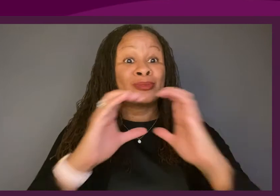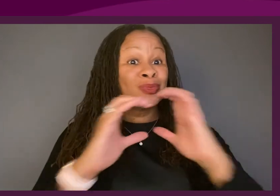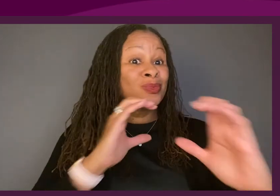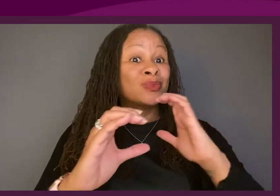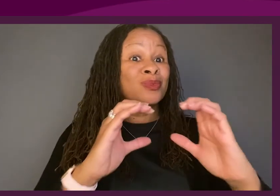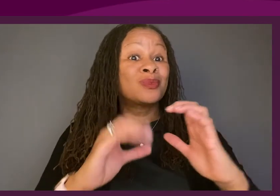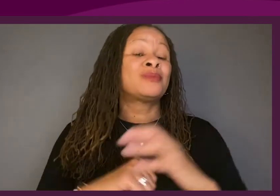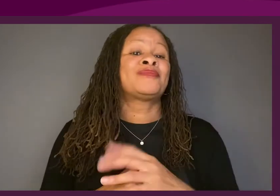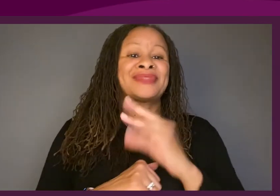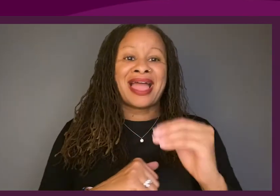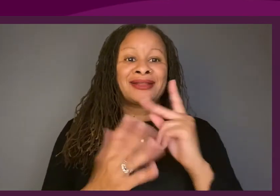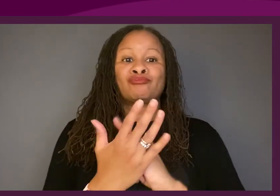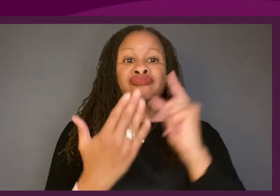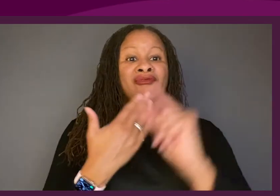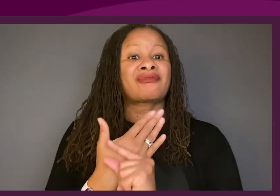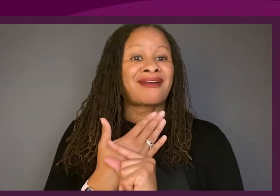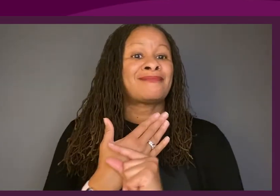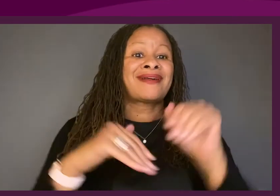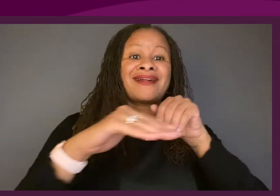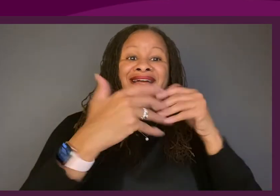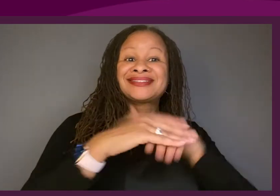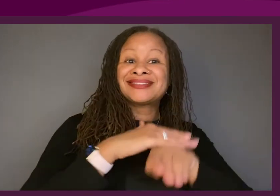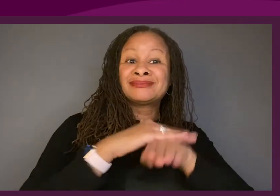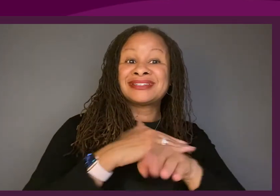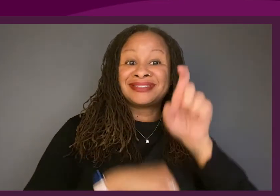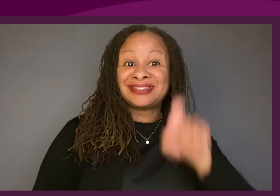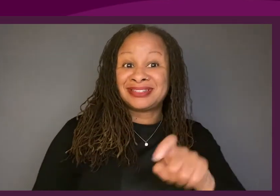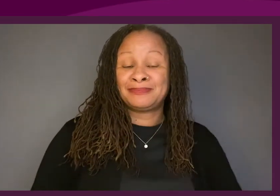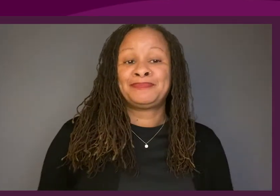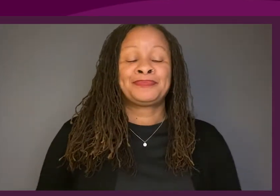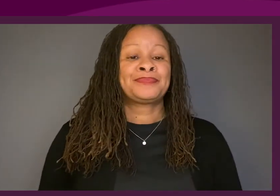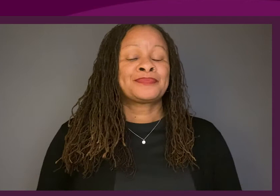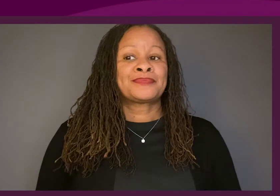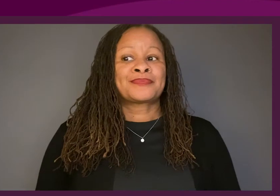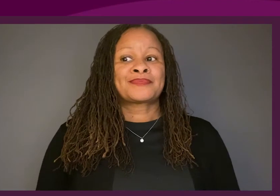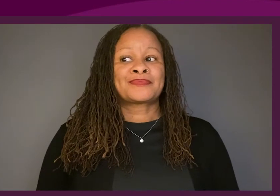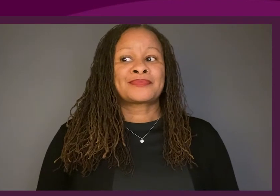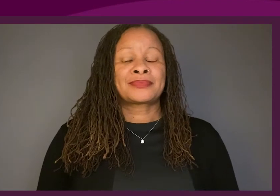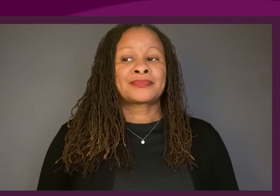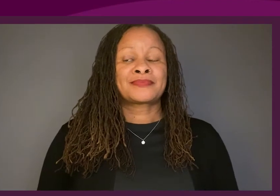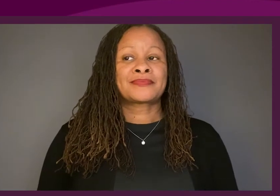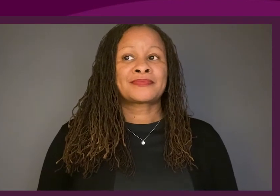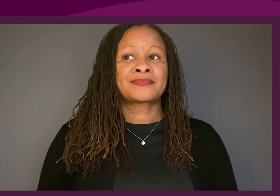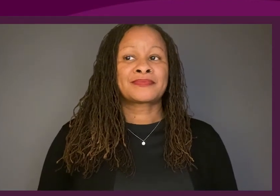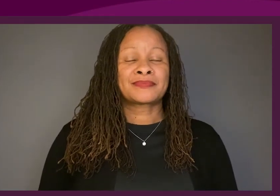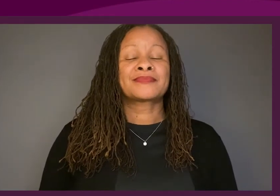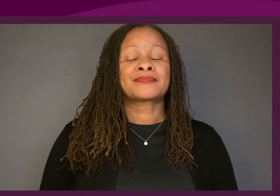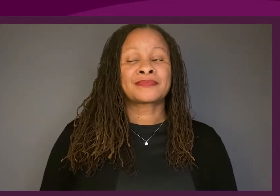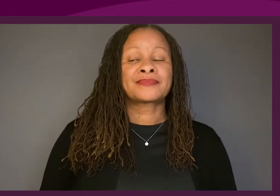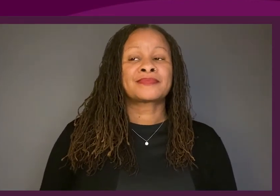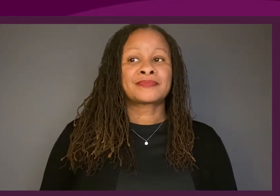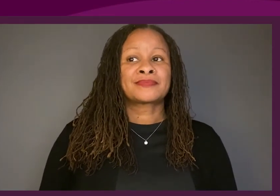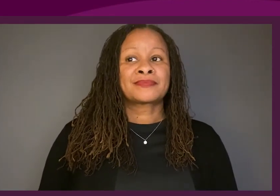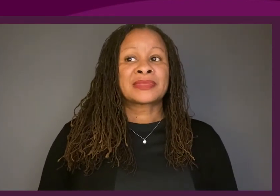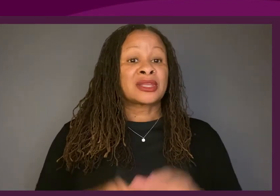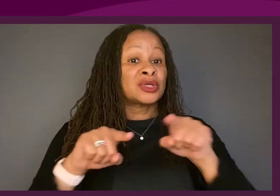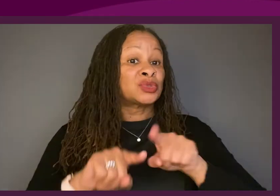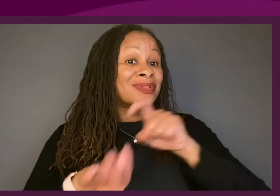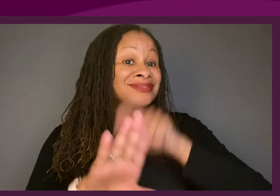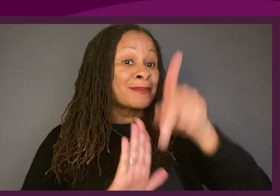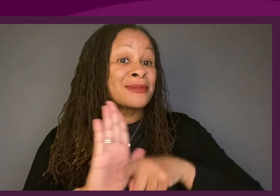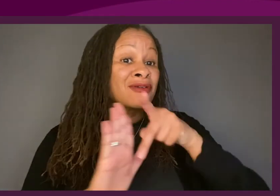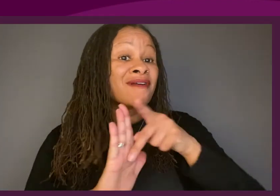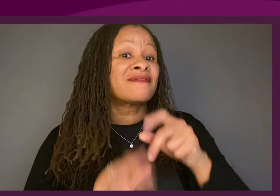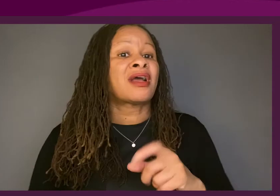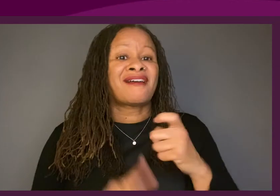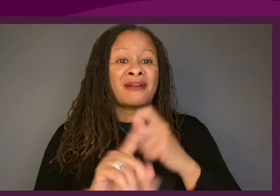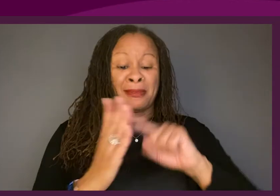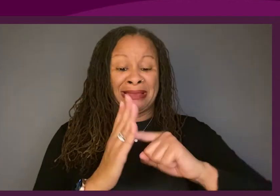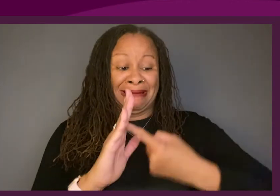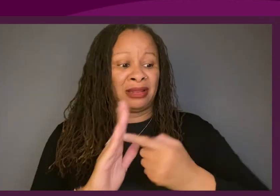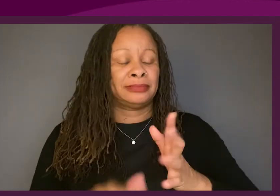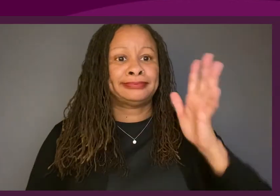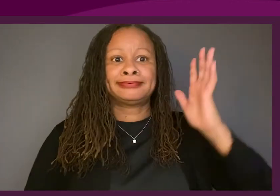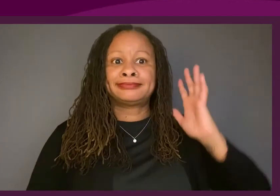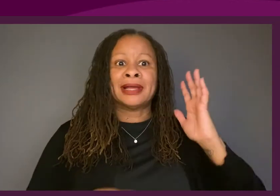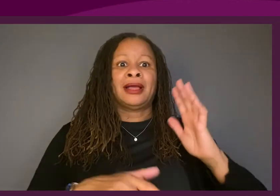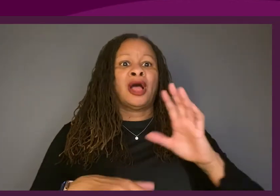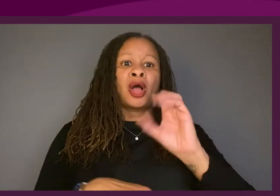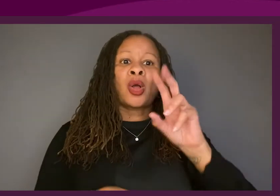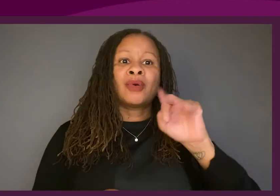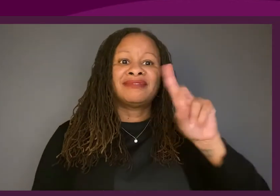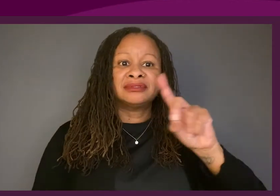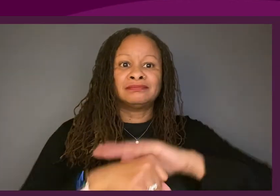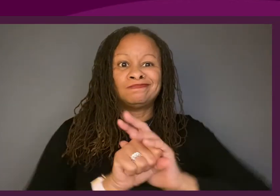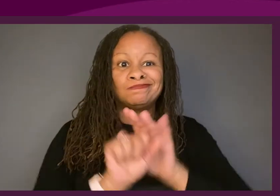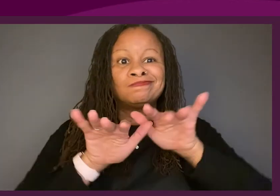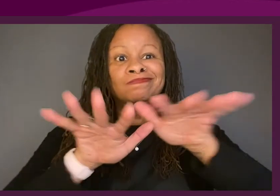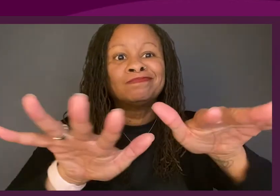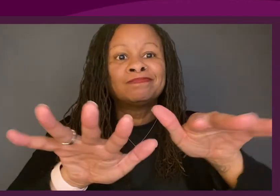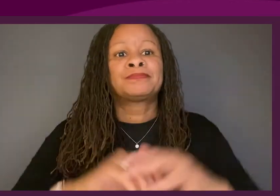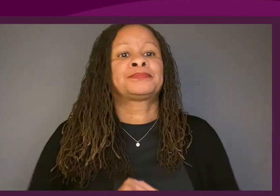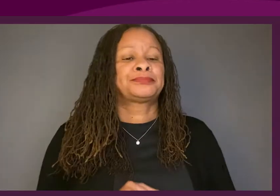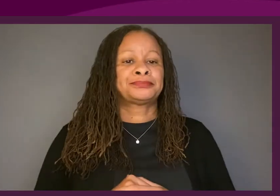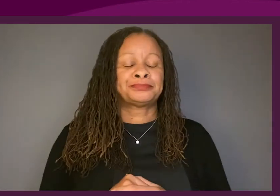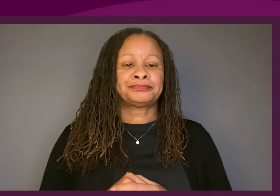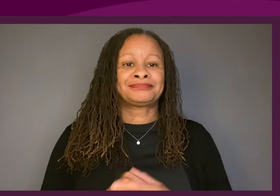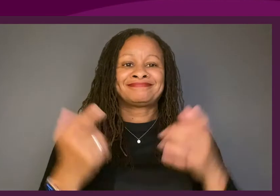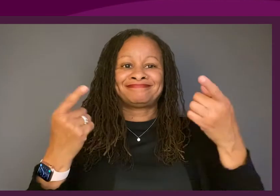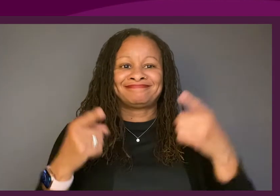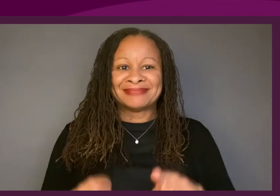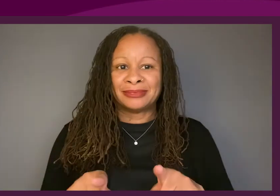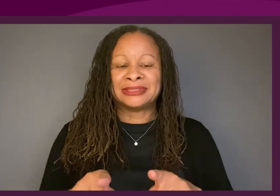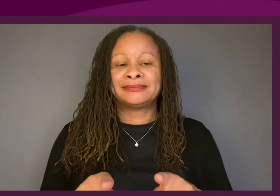So, since the beginning of the pandemic, a longstanding problem of infection control